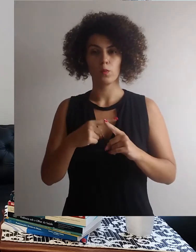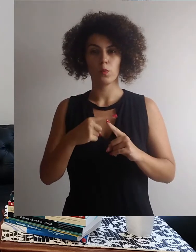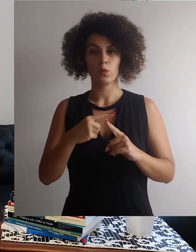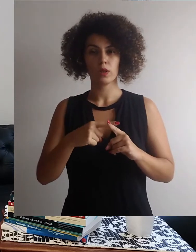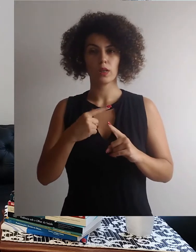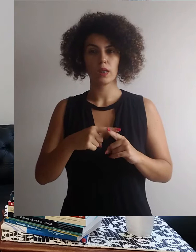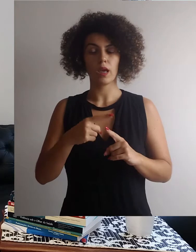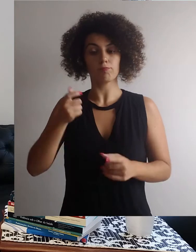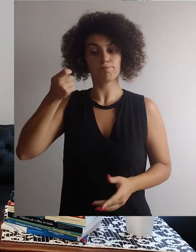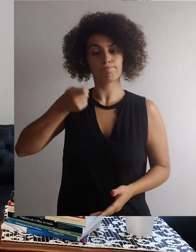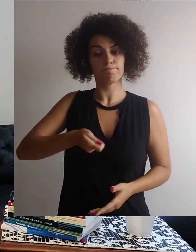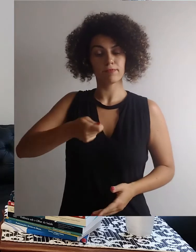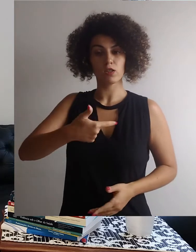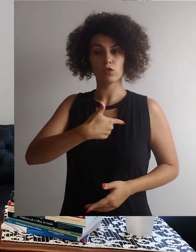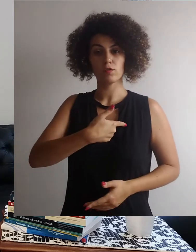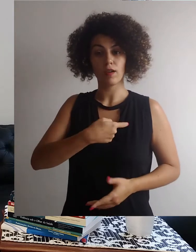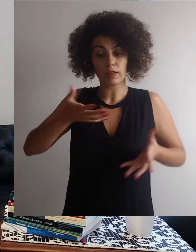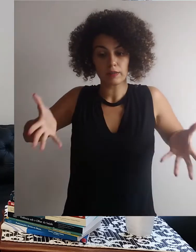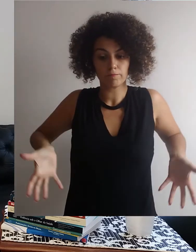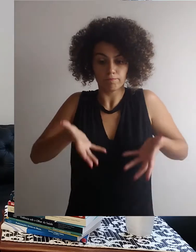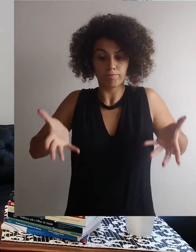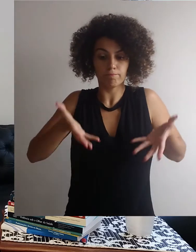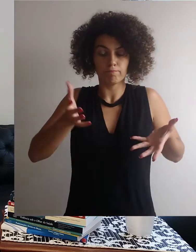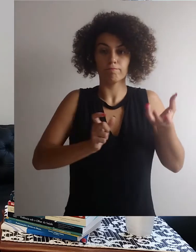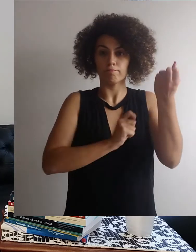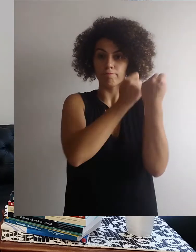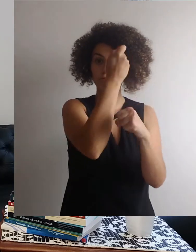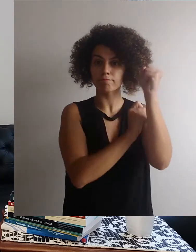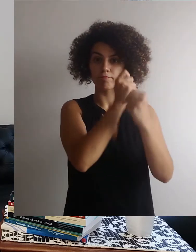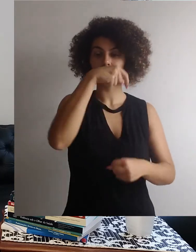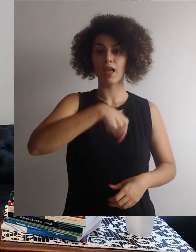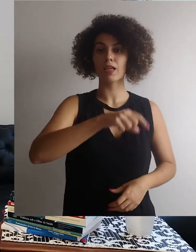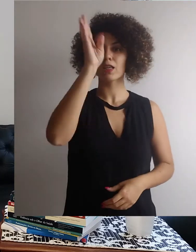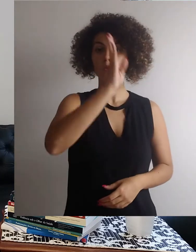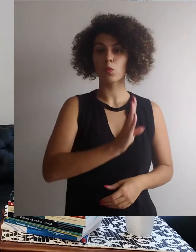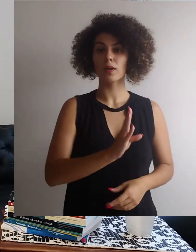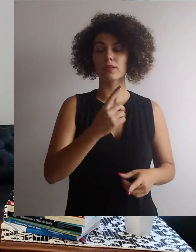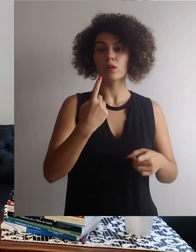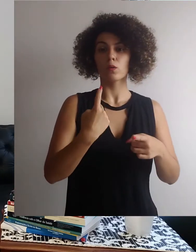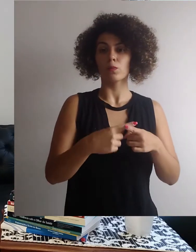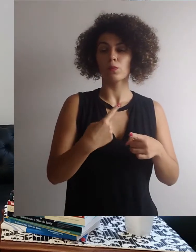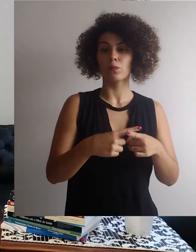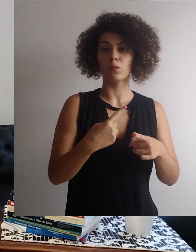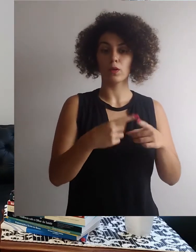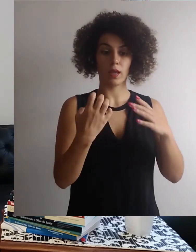Novo. As the Varguista dictatorship intensively encouraged the national industry with the foundation